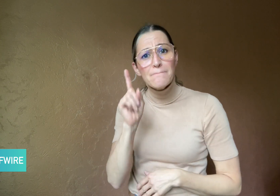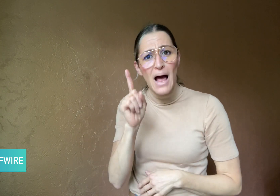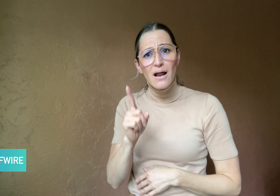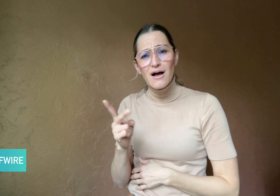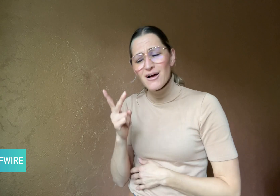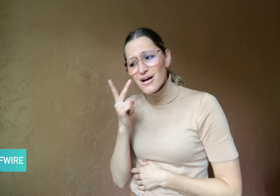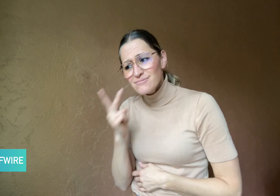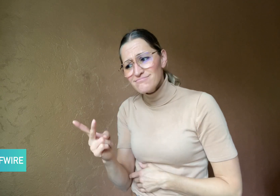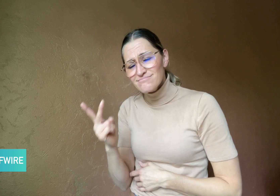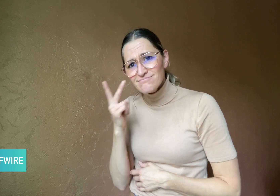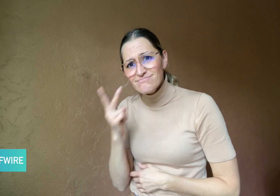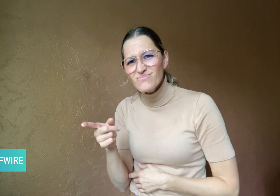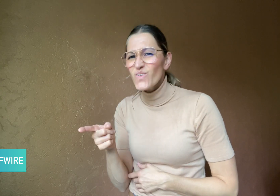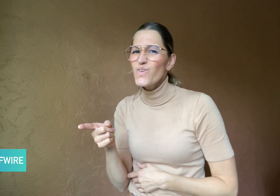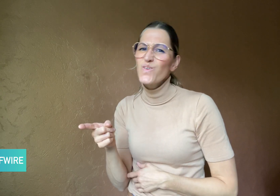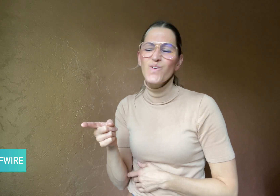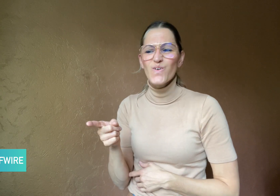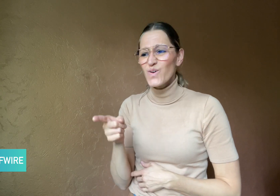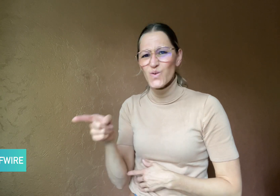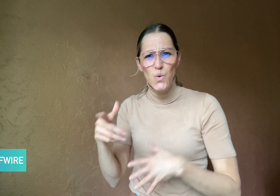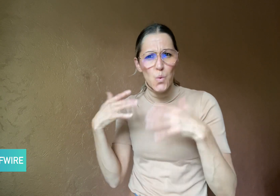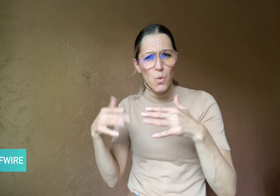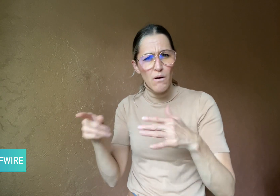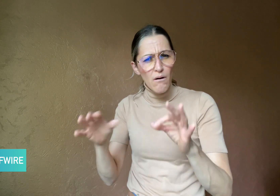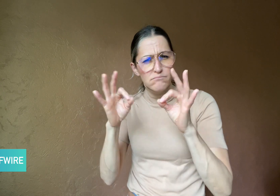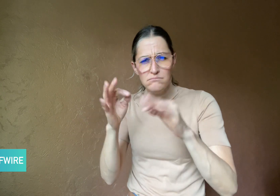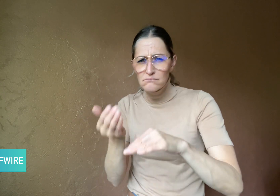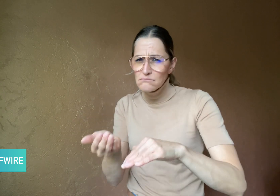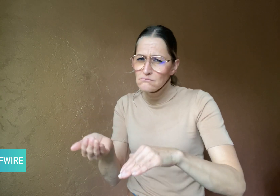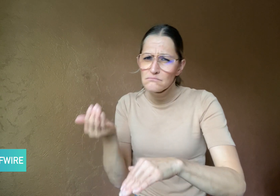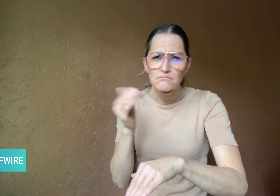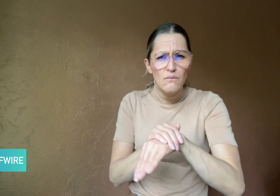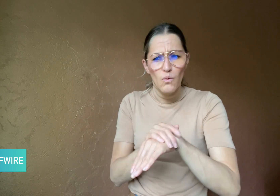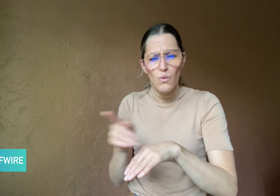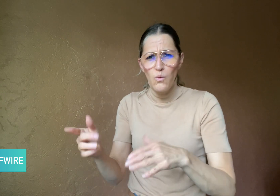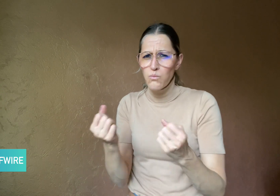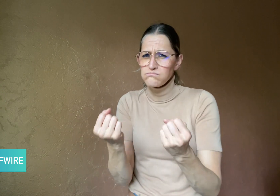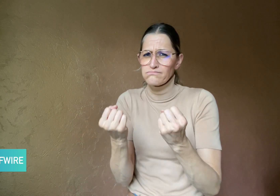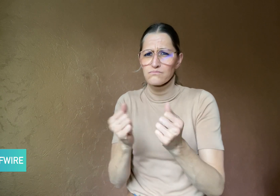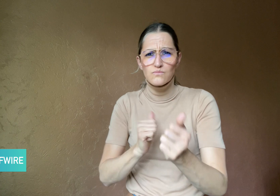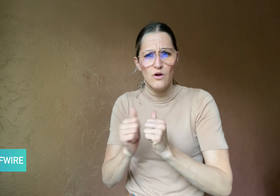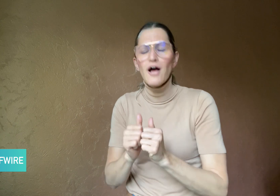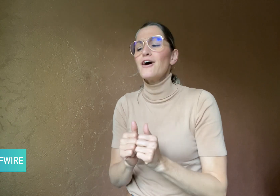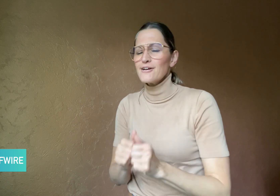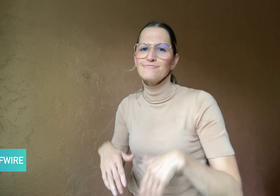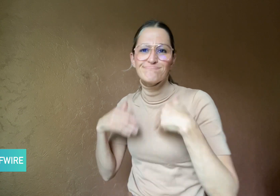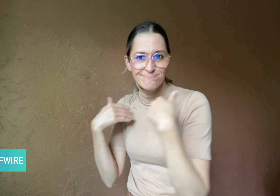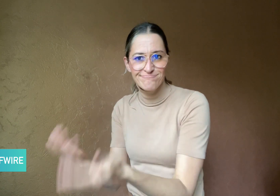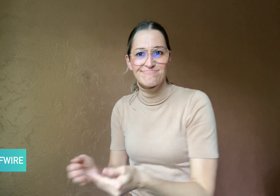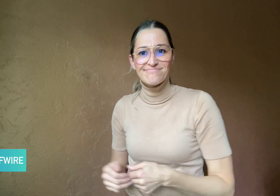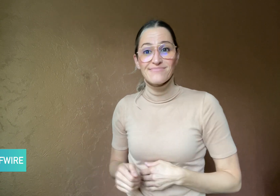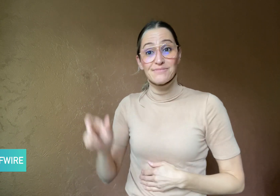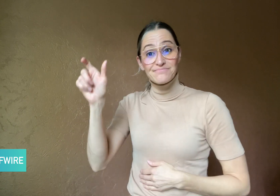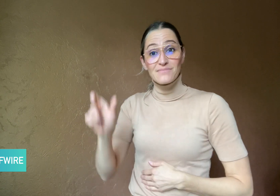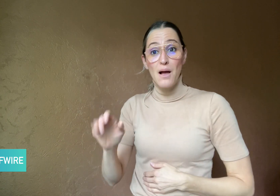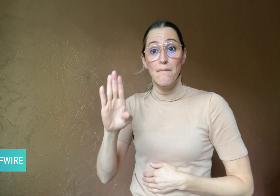dream to pursue sports but gave in after recognizing